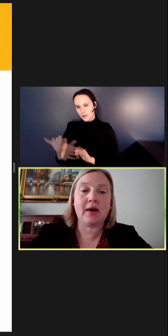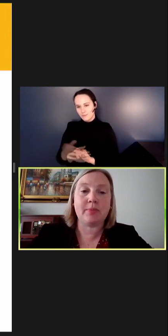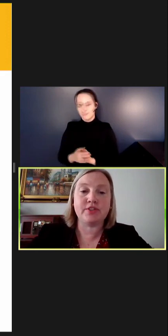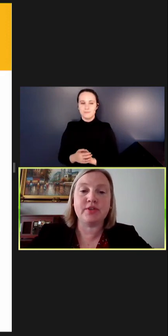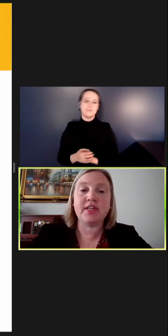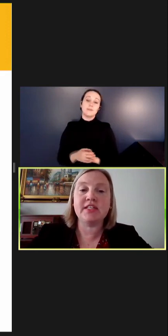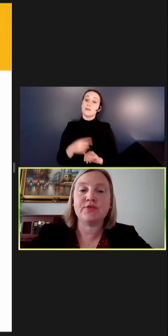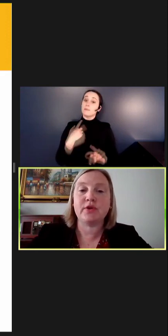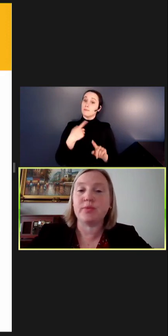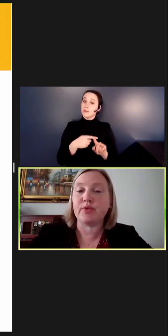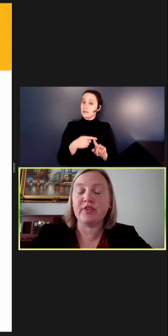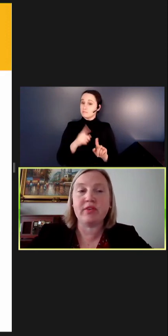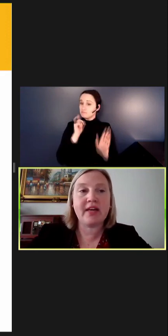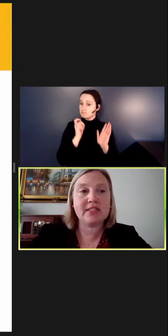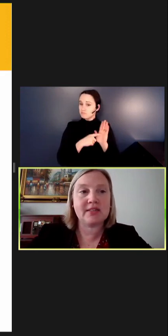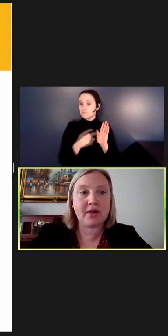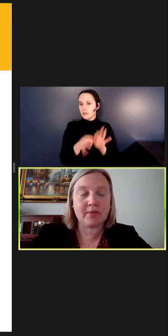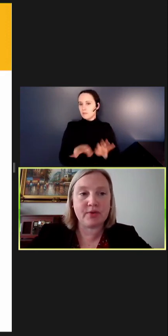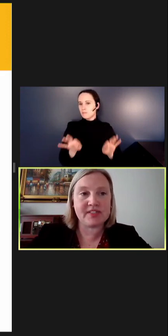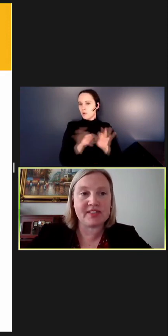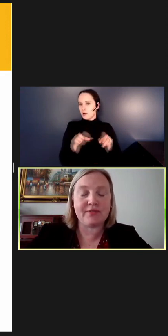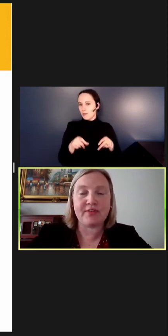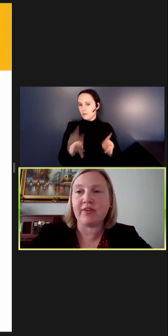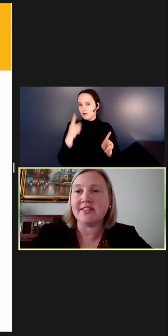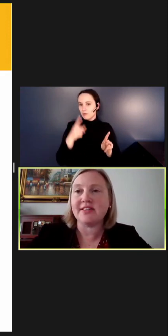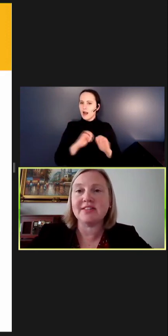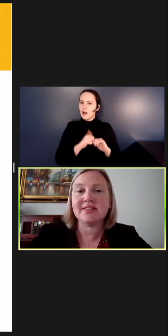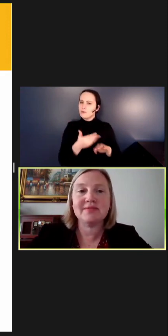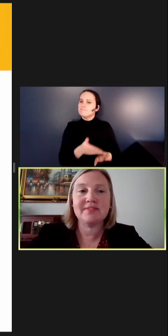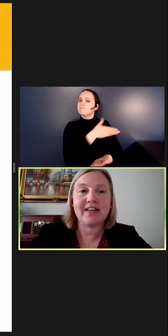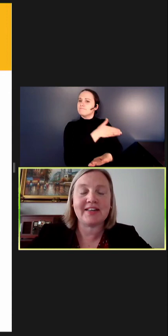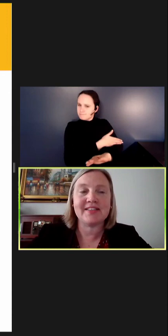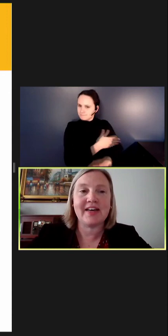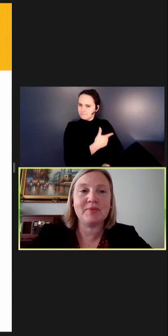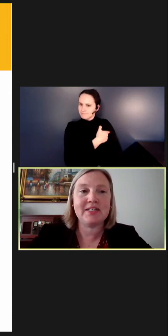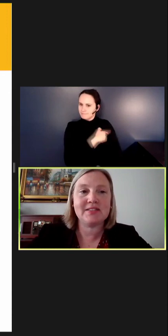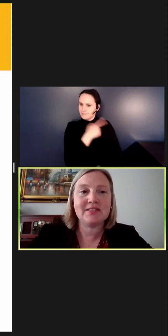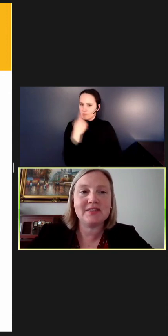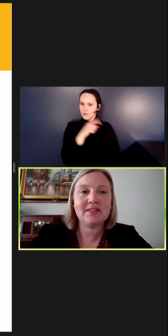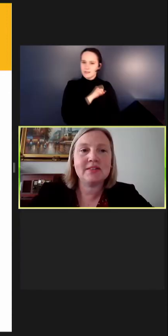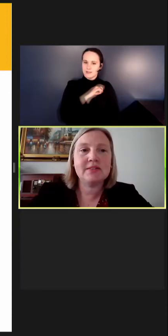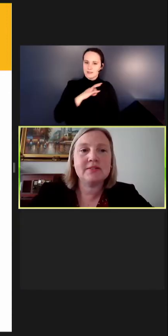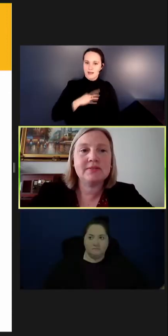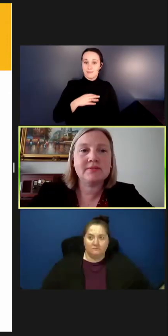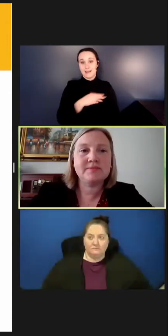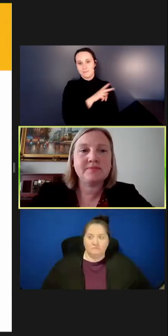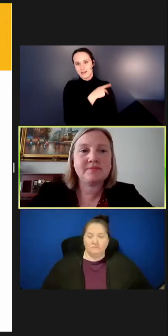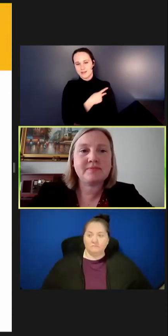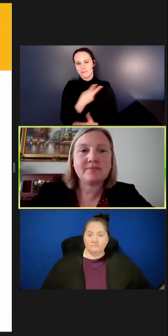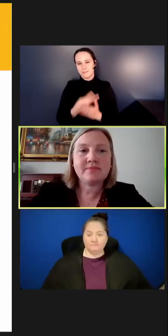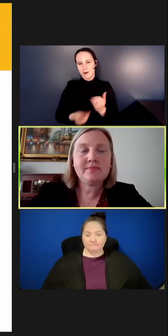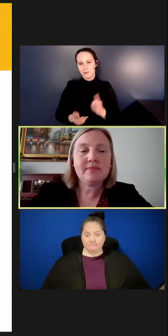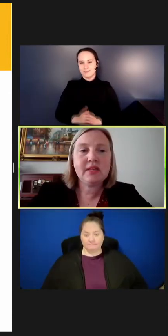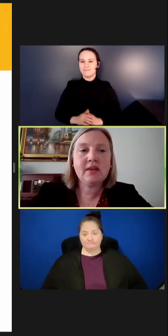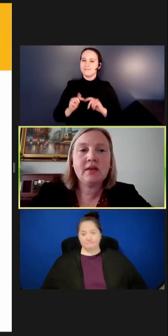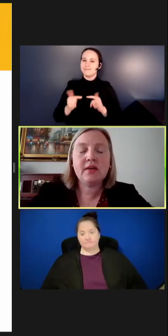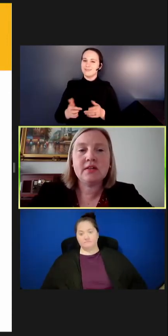key opportunities for improving rates among both staff and residents. Next slide, please.